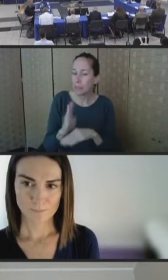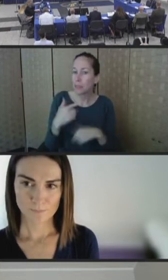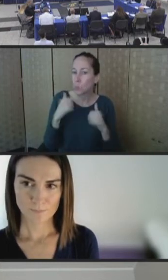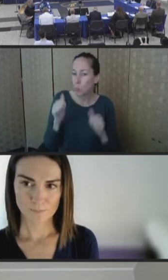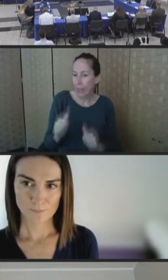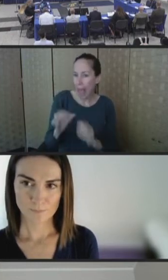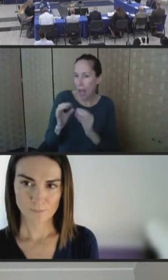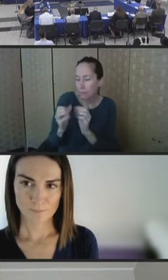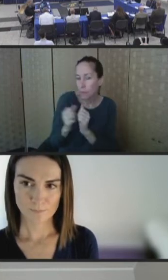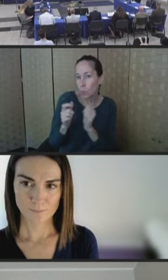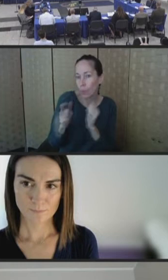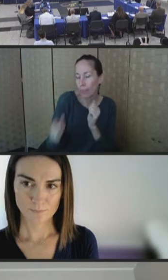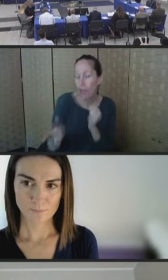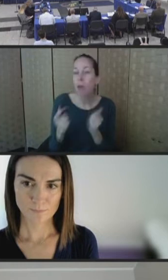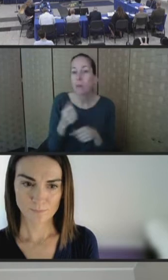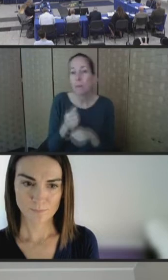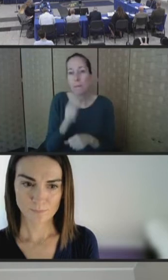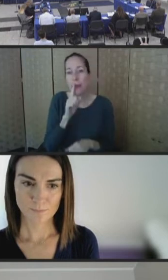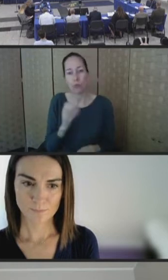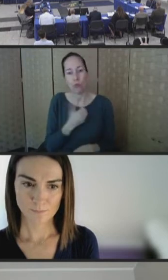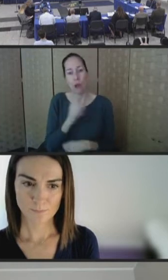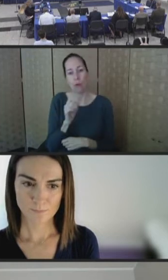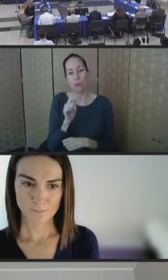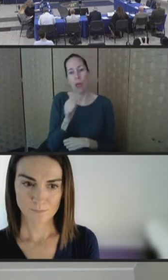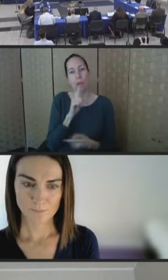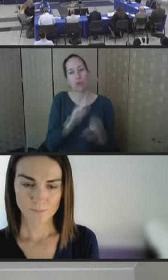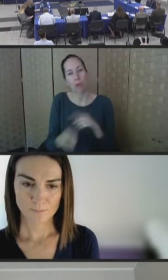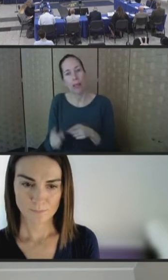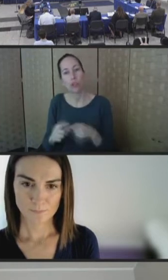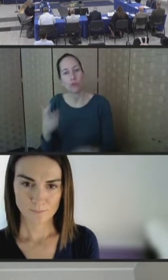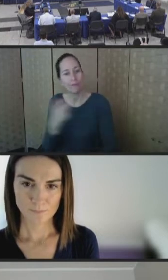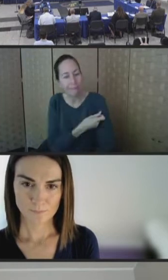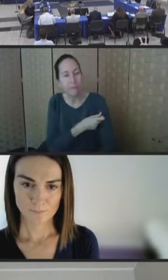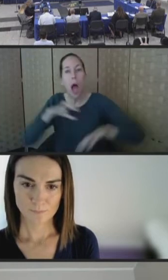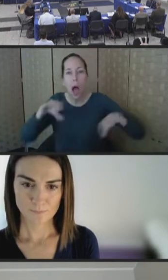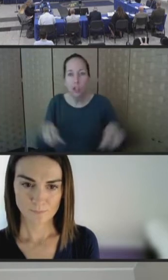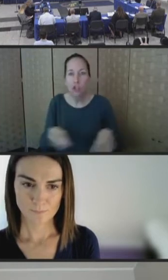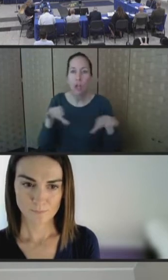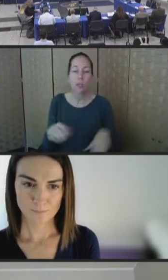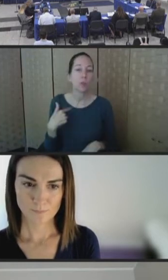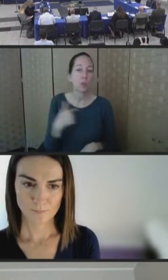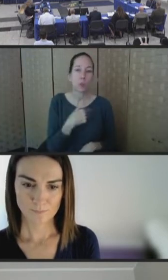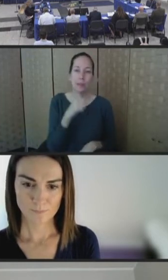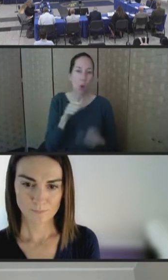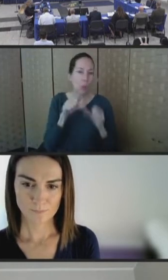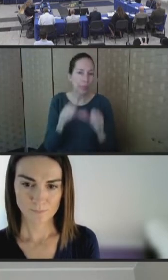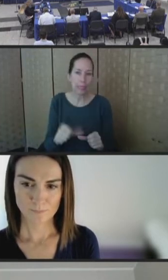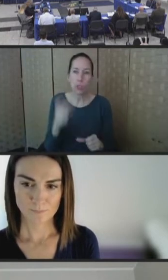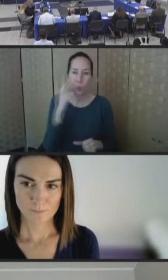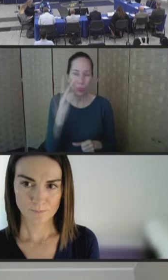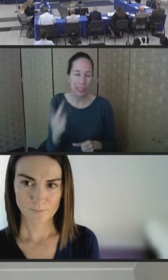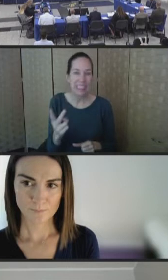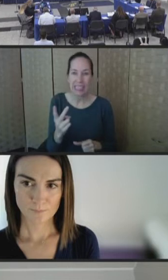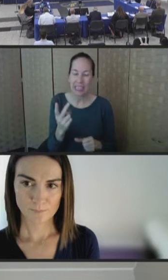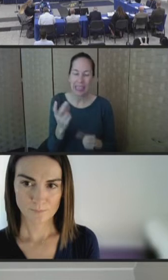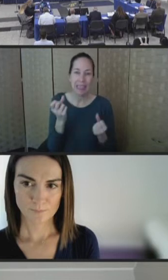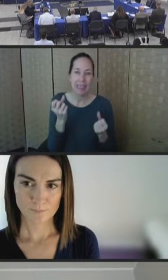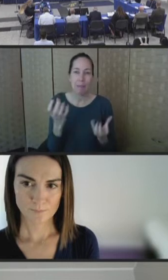translated into actions so that we don't continue to see these graphs and charts? Thank you so much. Yea-Hung Chen: Thank you. It sounded like that question was meant